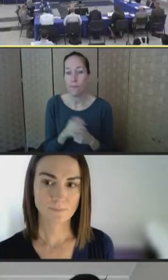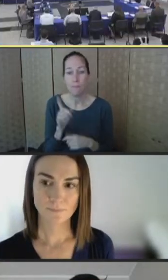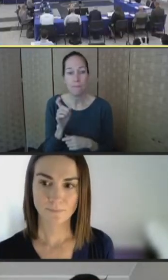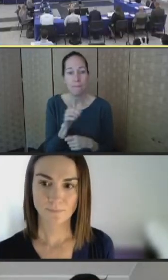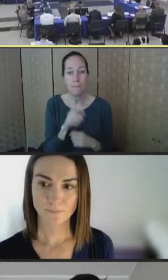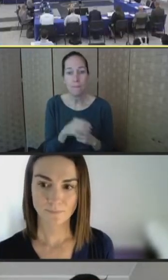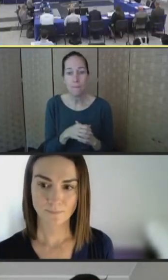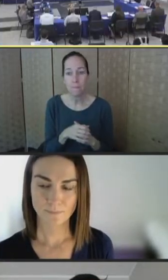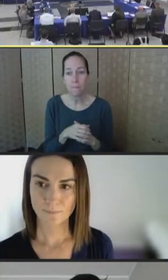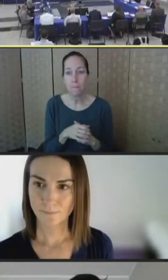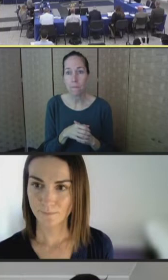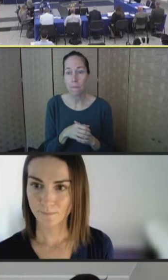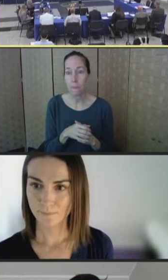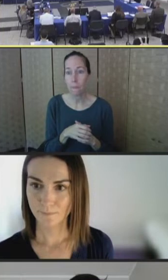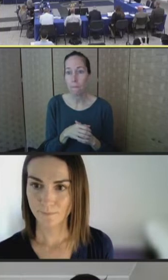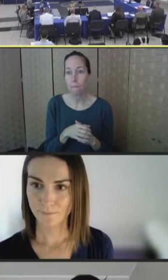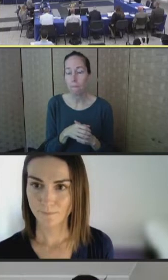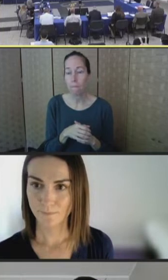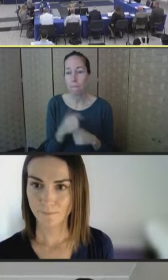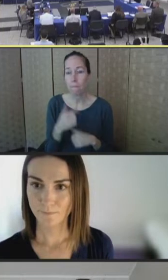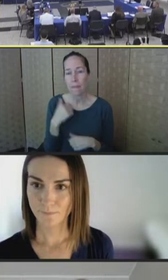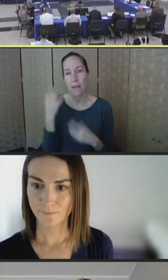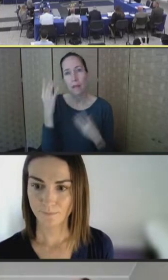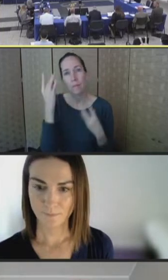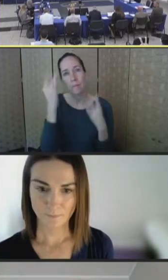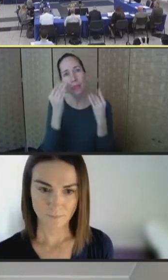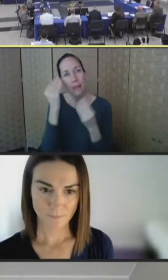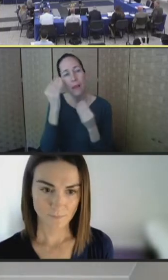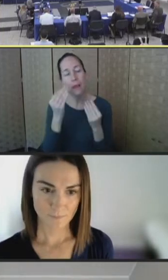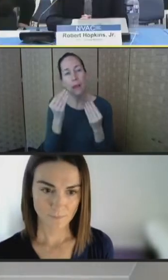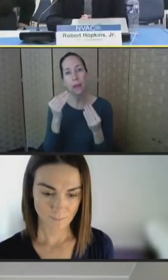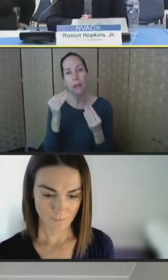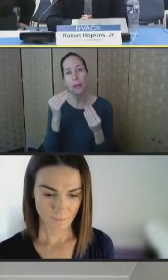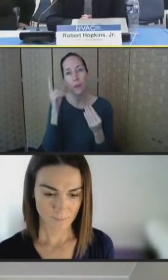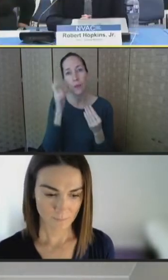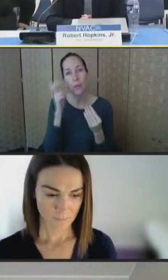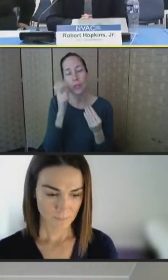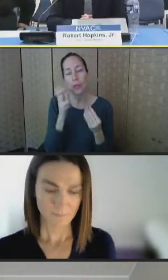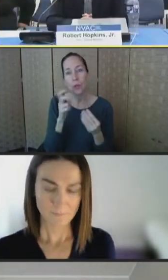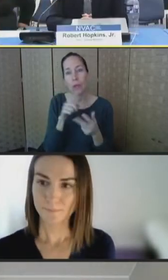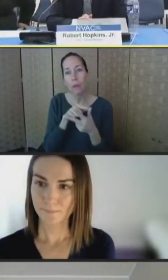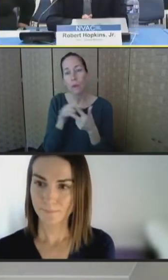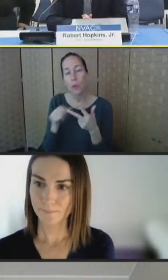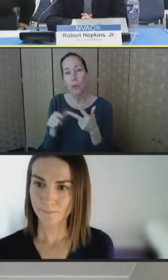I just -- reflecting as we are heard these three presentations on where we are today,